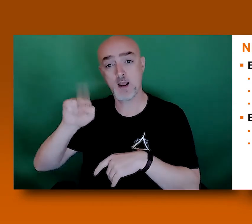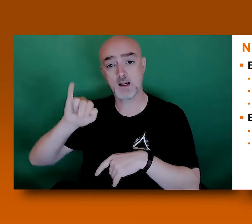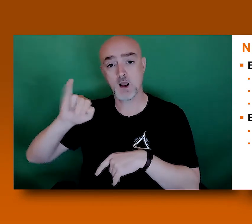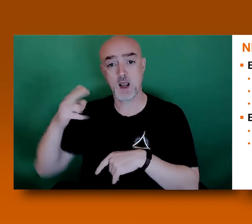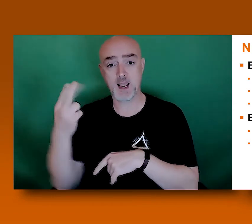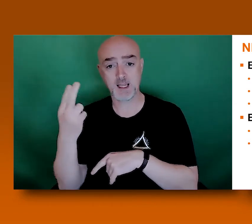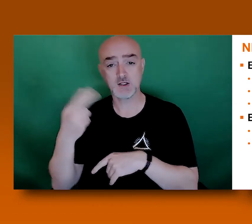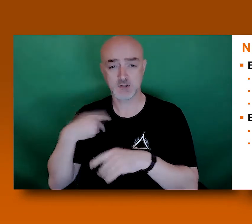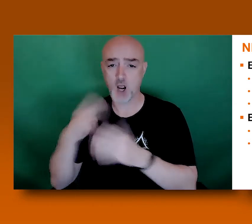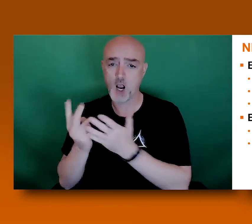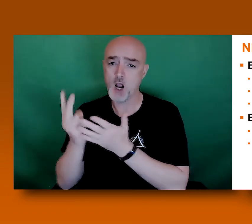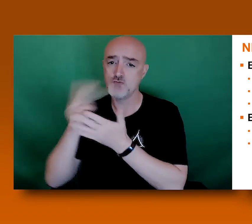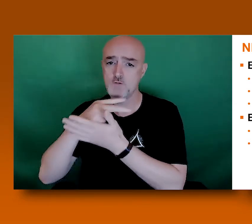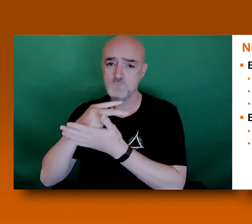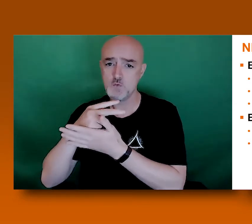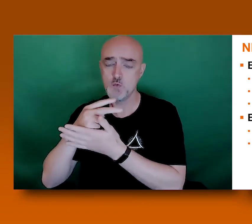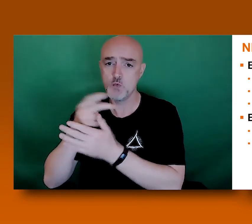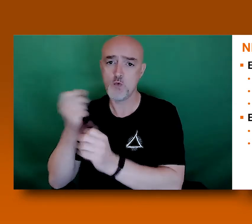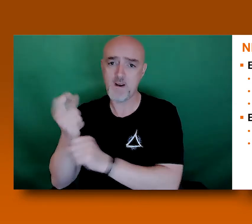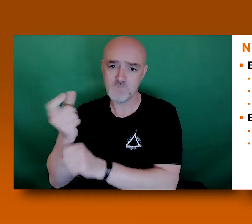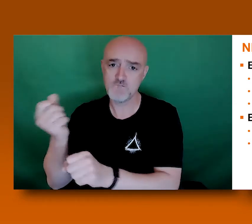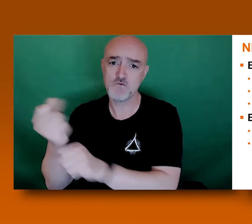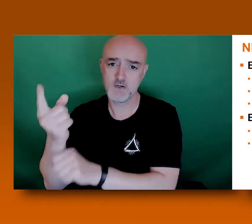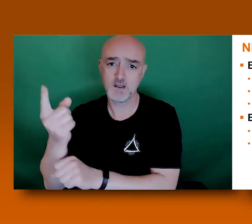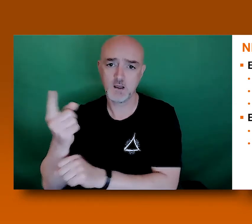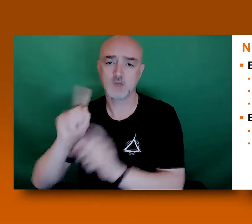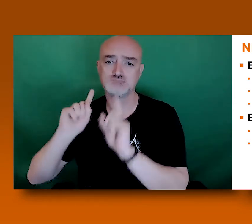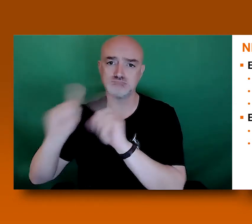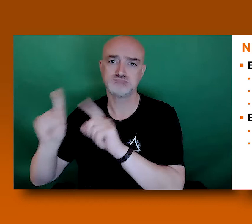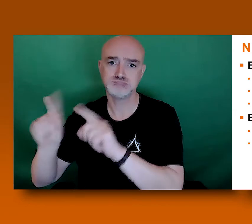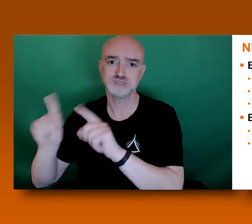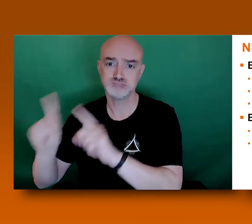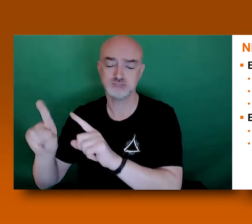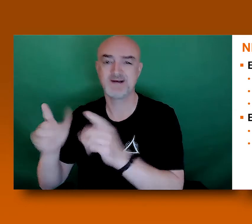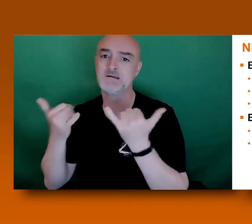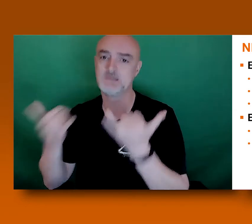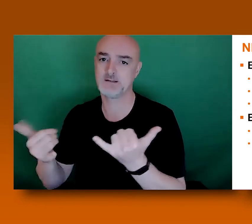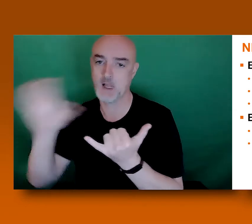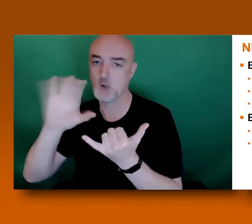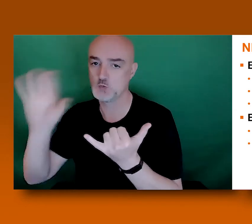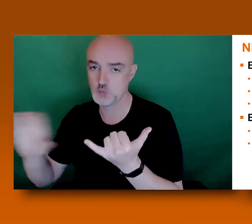and for NIH, I review annually, so, I typically work with them.